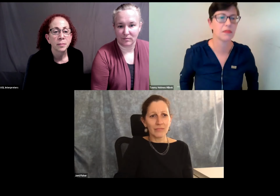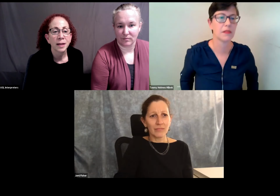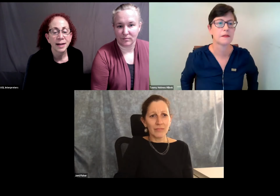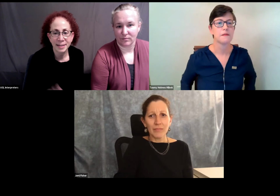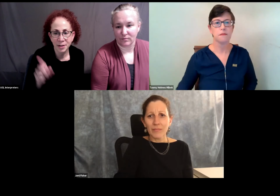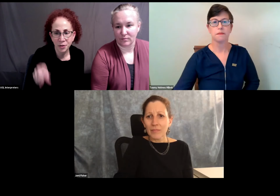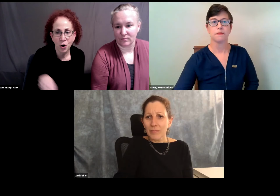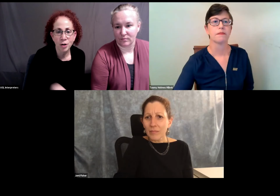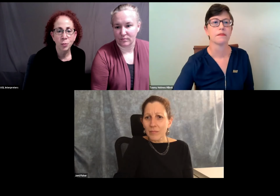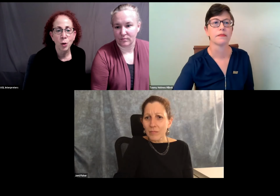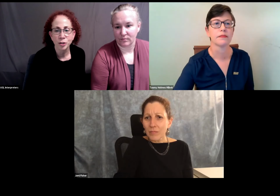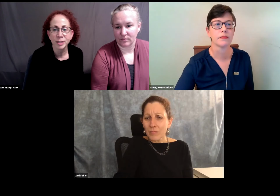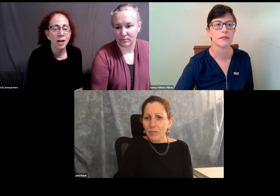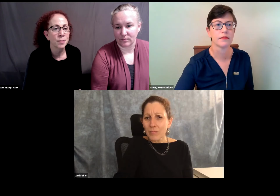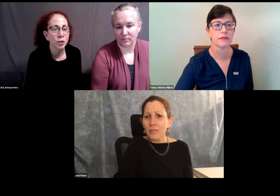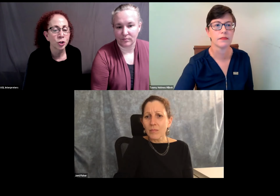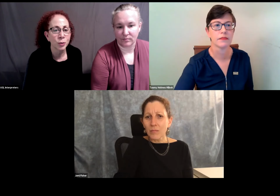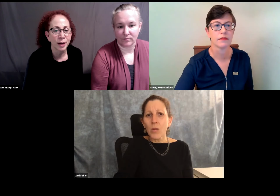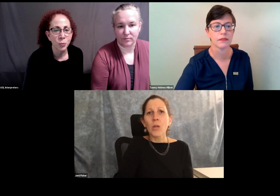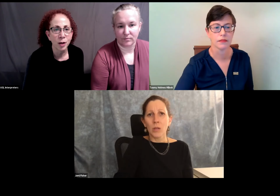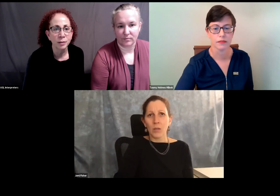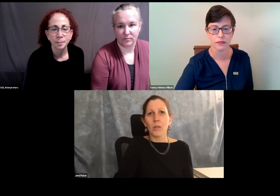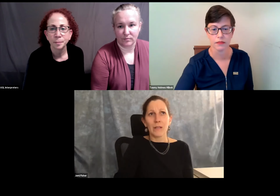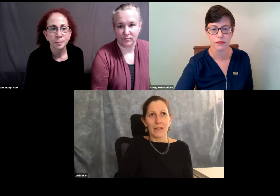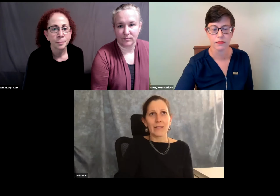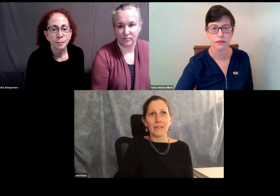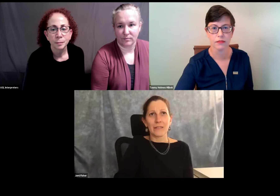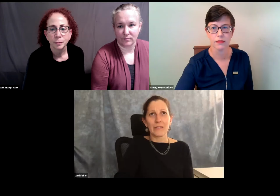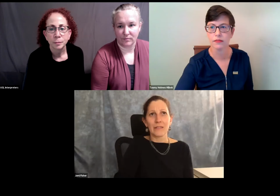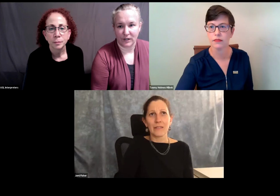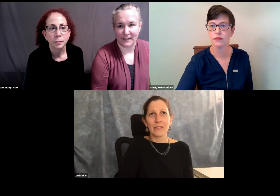And I can see that there are some questions typed in the Q amp a as well. Right.